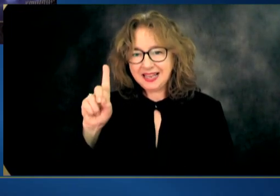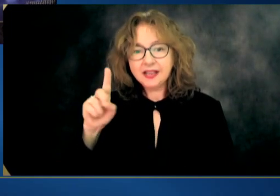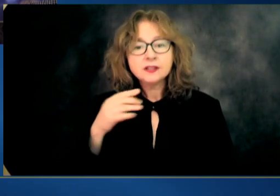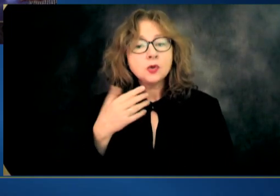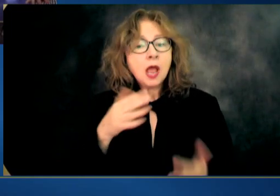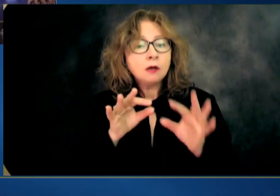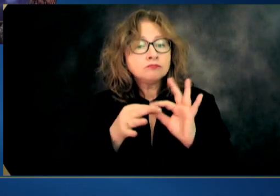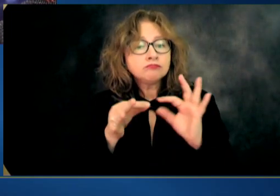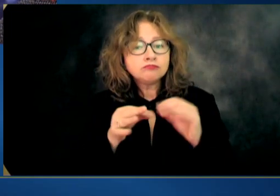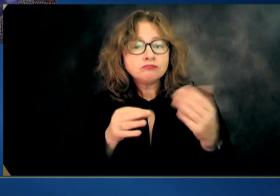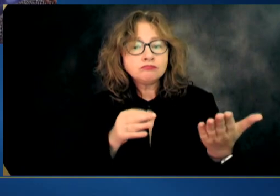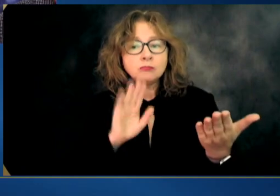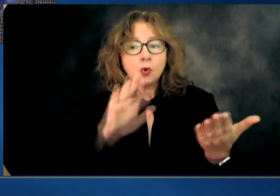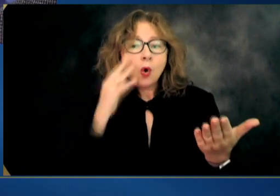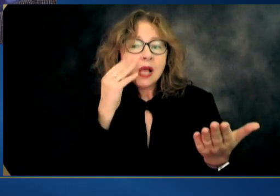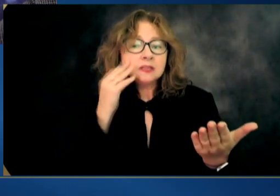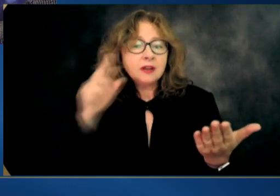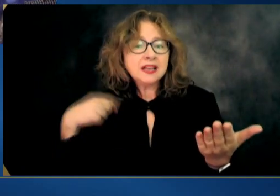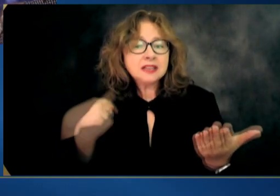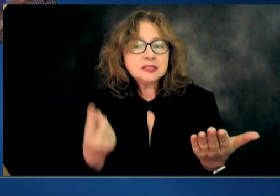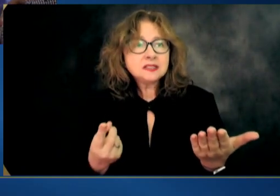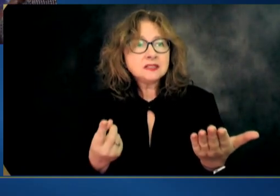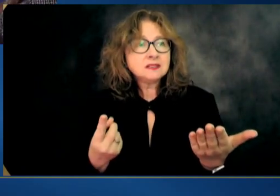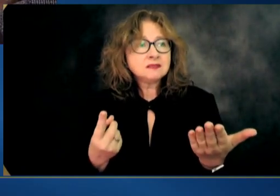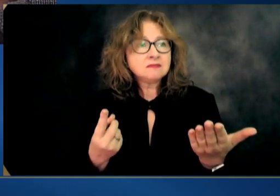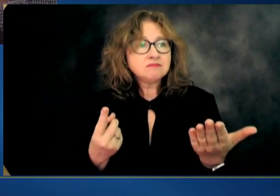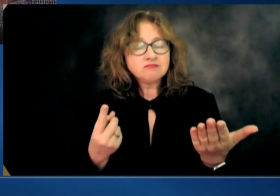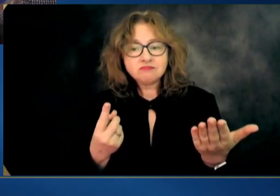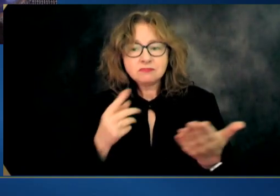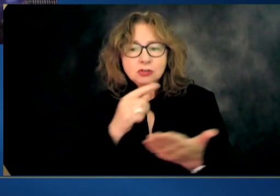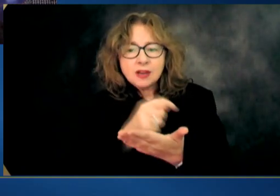personal experience and your experience with the different treatments we've been talking about.